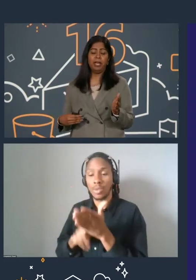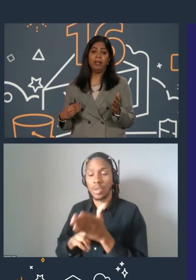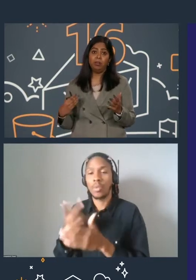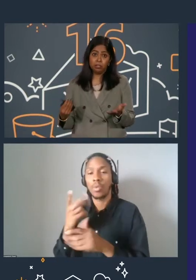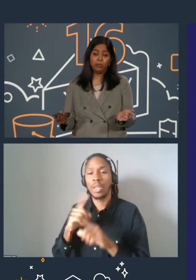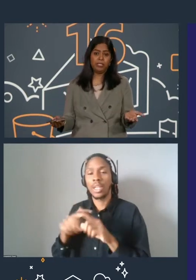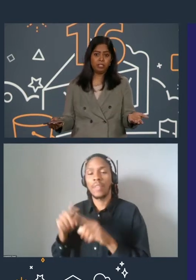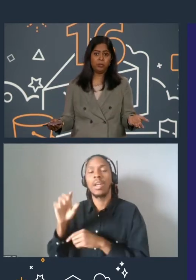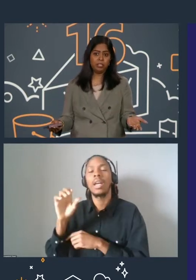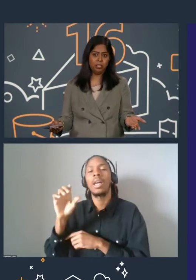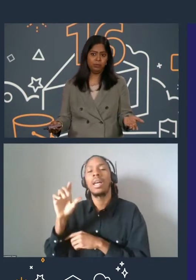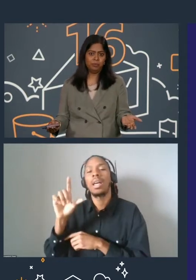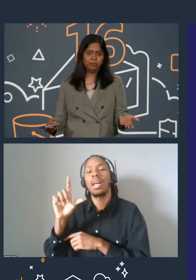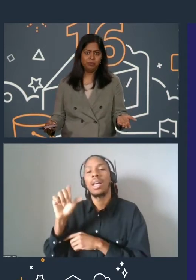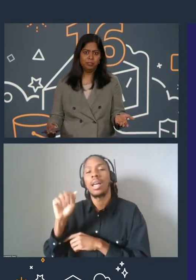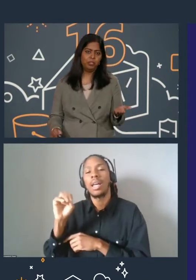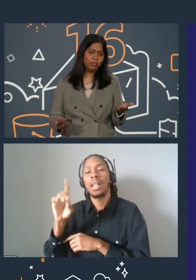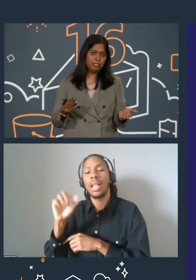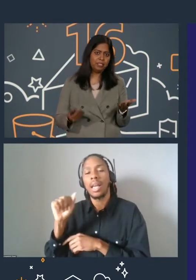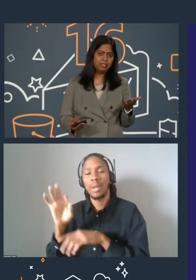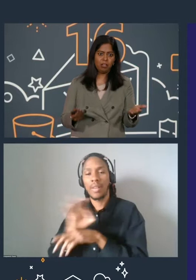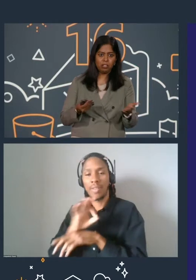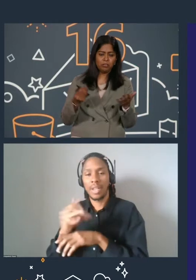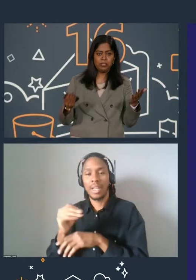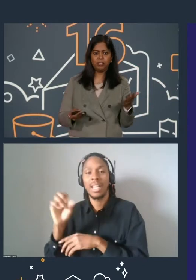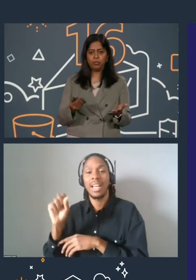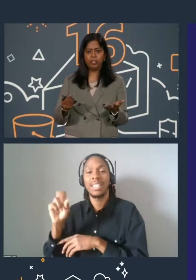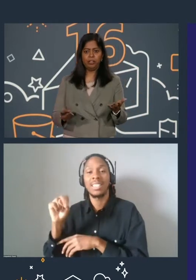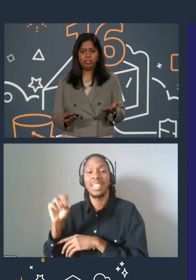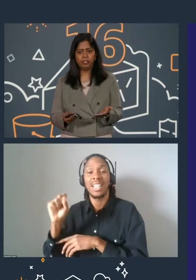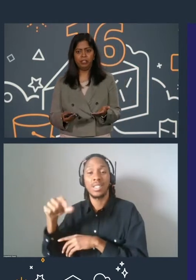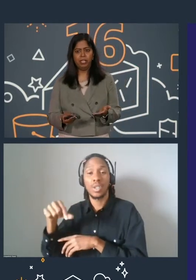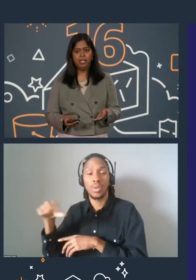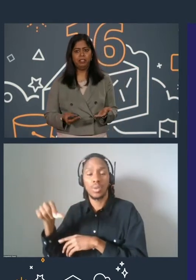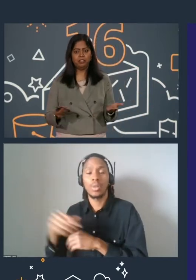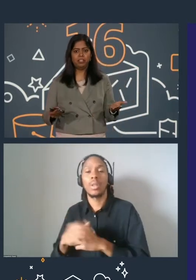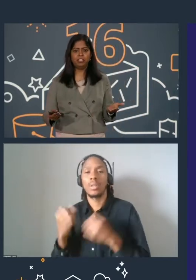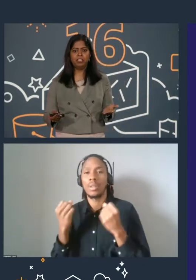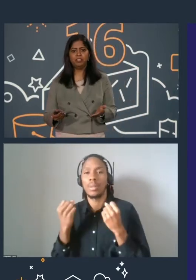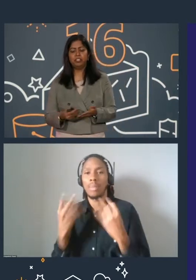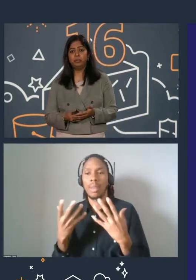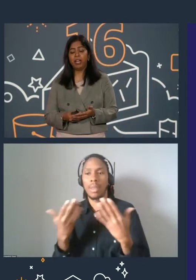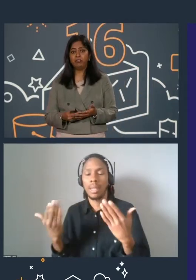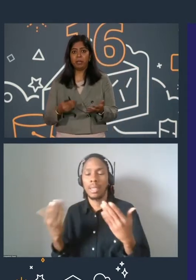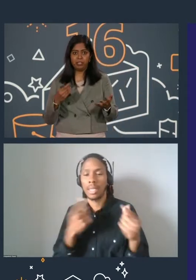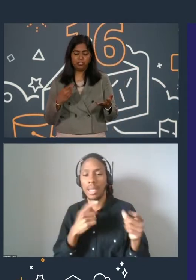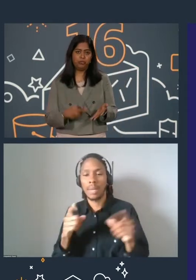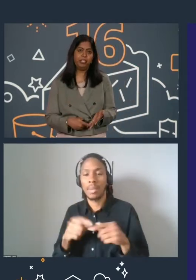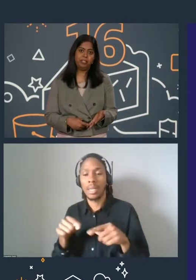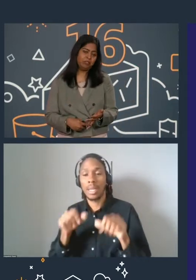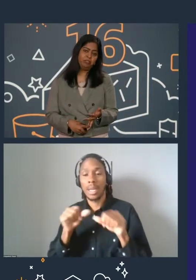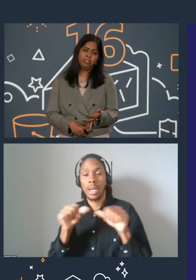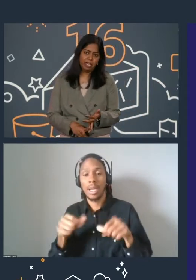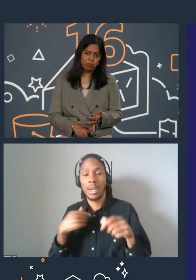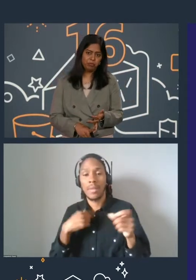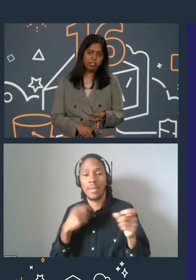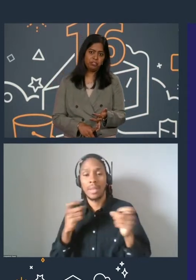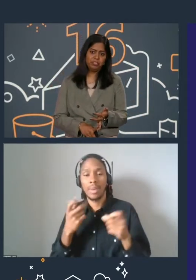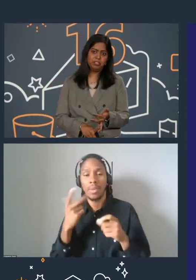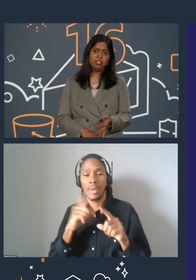and also an SQS queue. So you can see lots of things are going around here. In this architecture, you have to manage three different Lambda functions